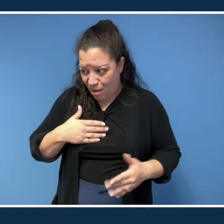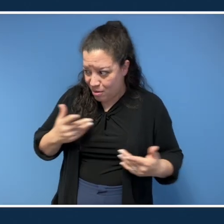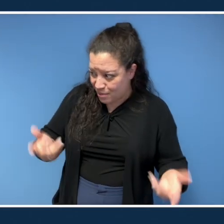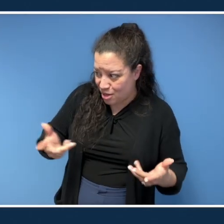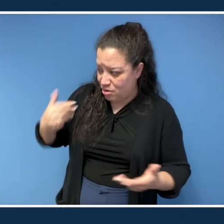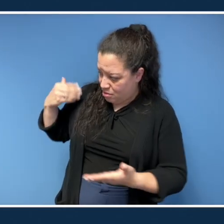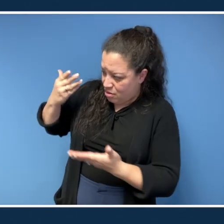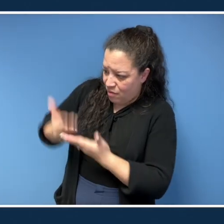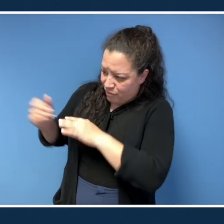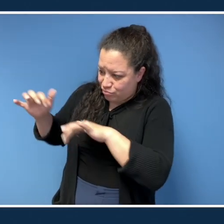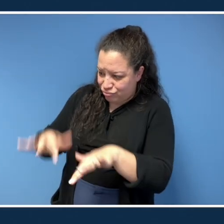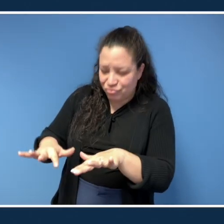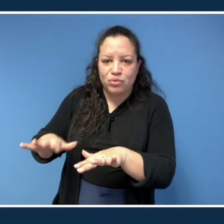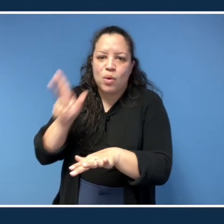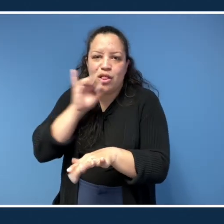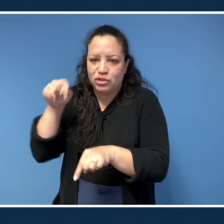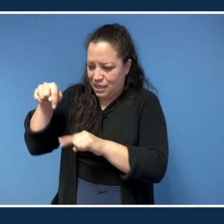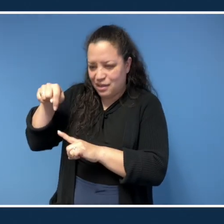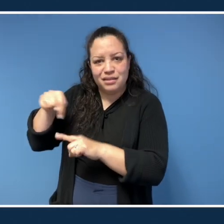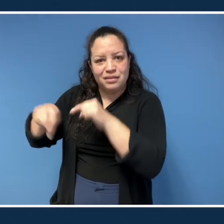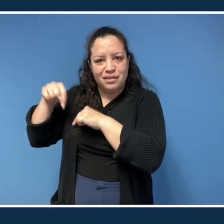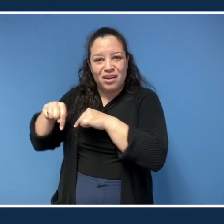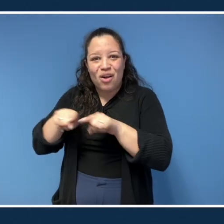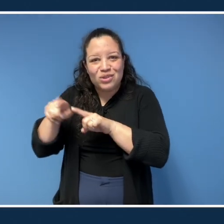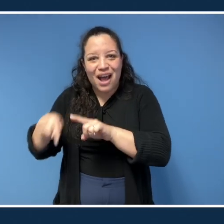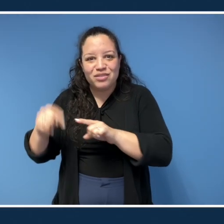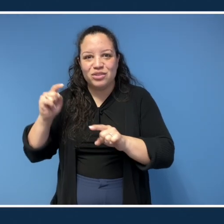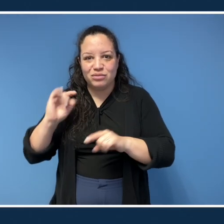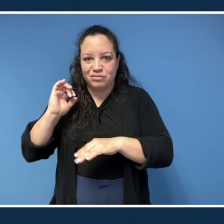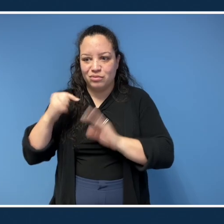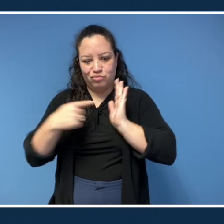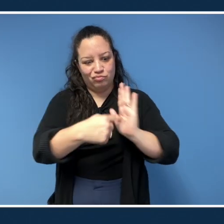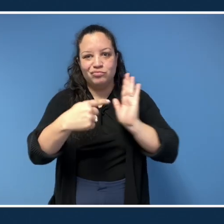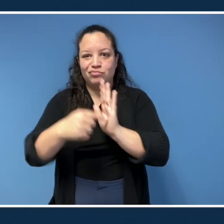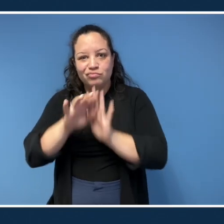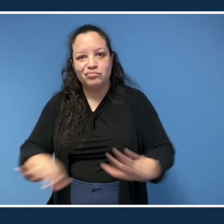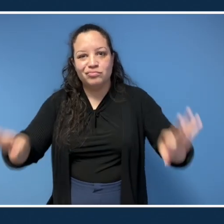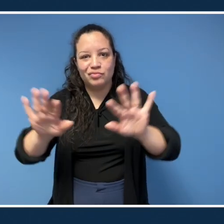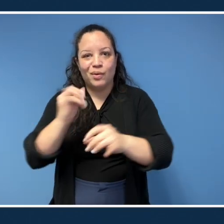and how we arrived here, but also making that visible on campus as well too. So one of the things I think about and to